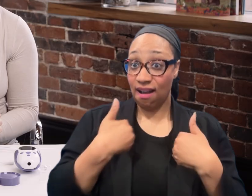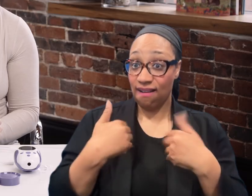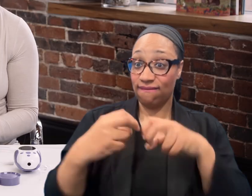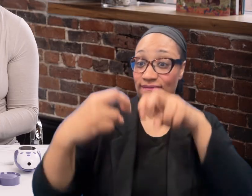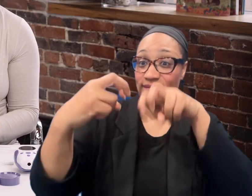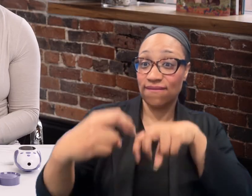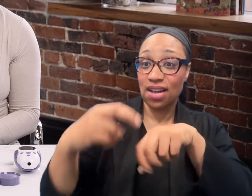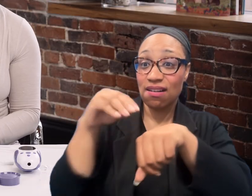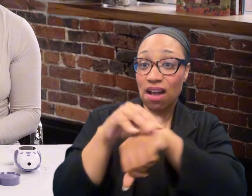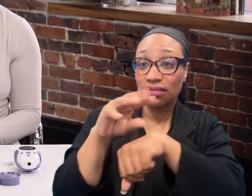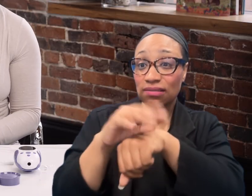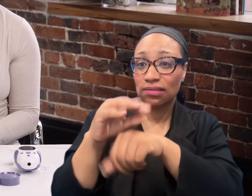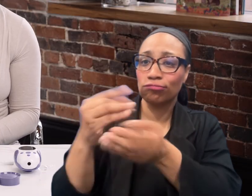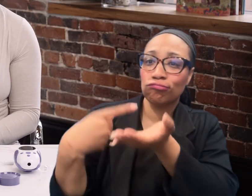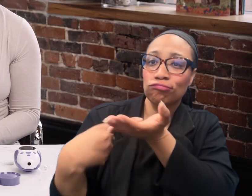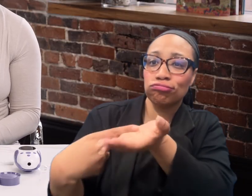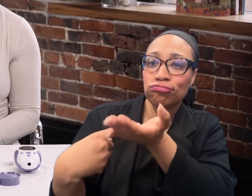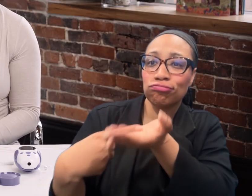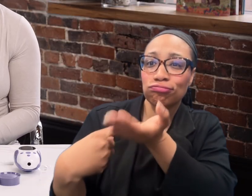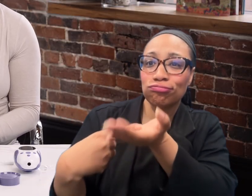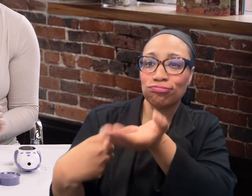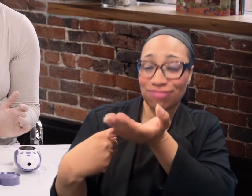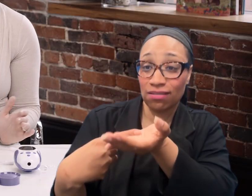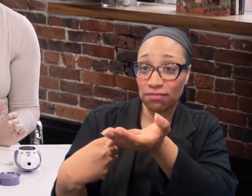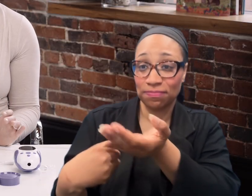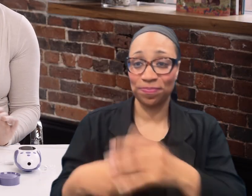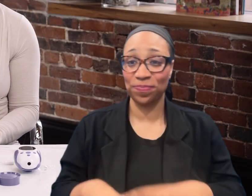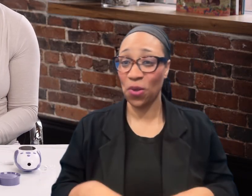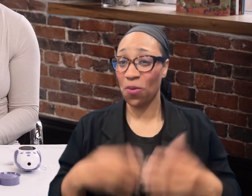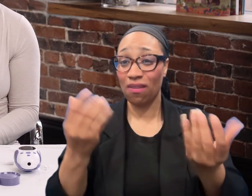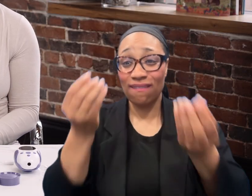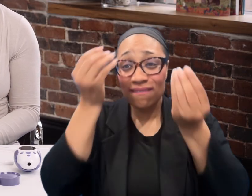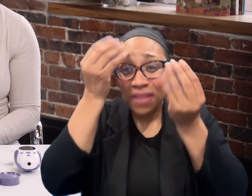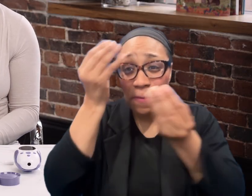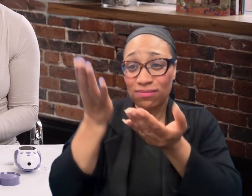as well as one-on-one consults and more. Plus, the majority of our resources are available in